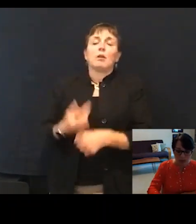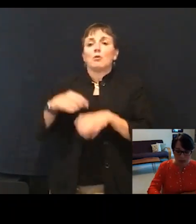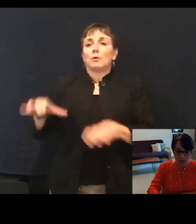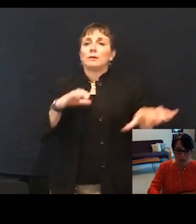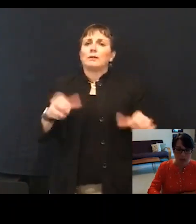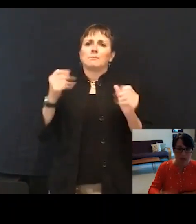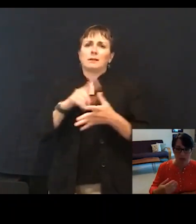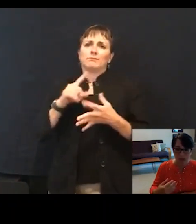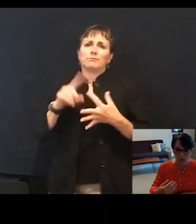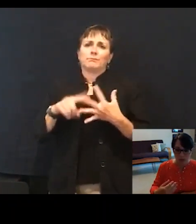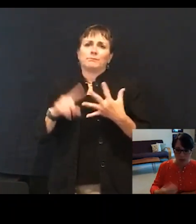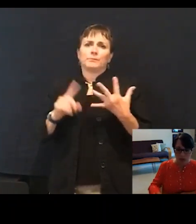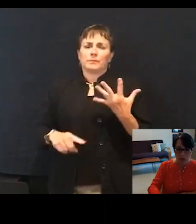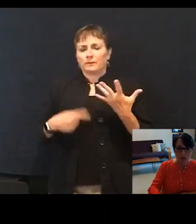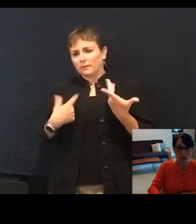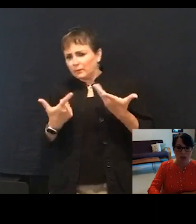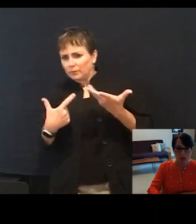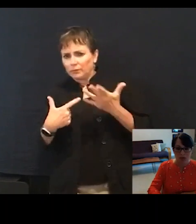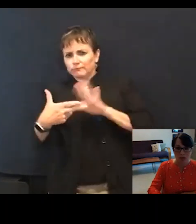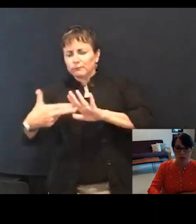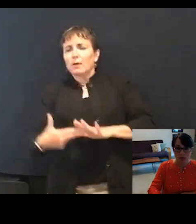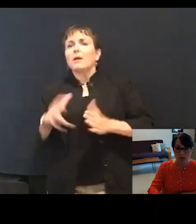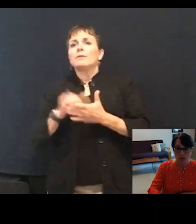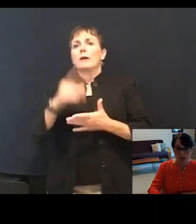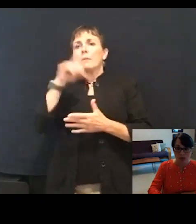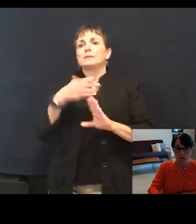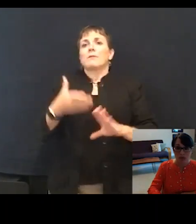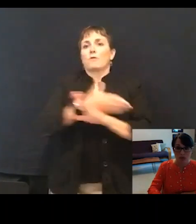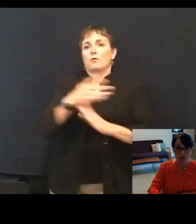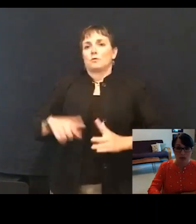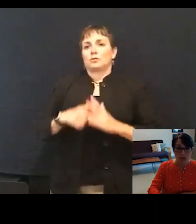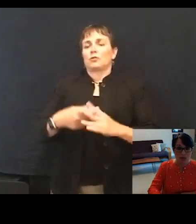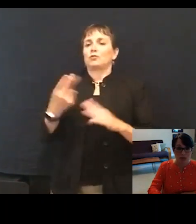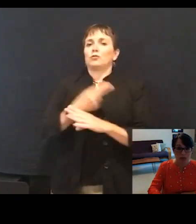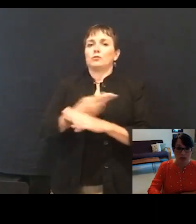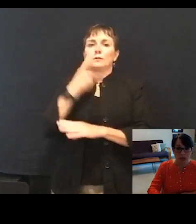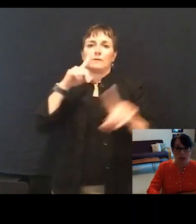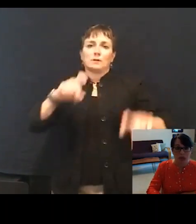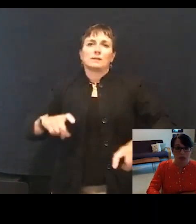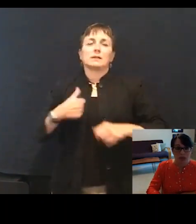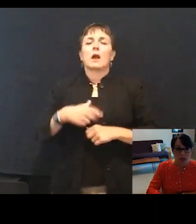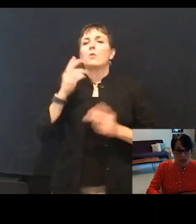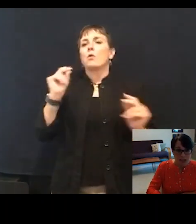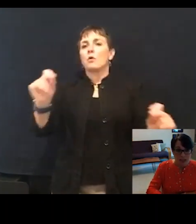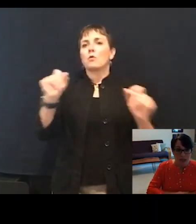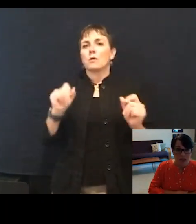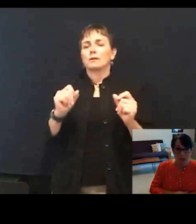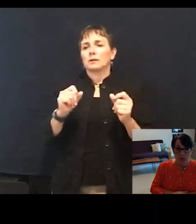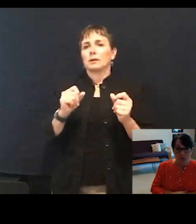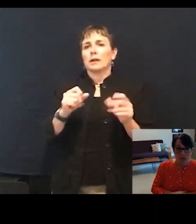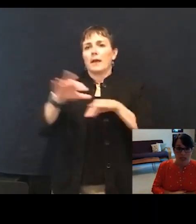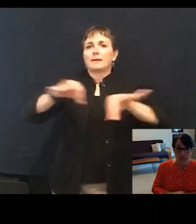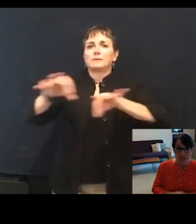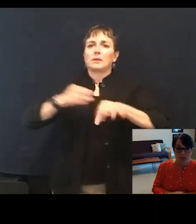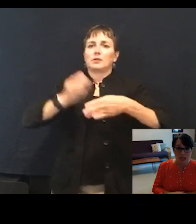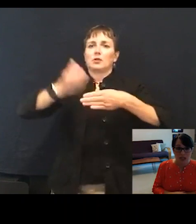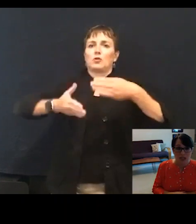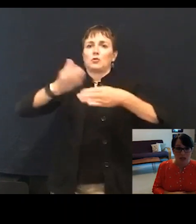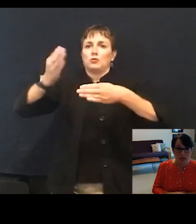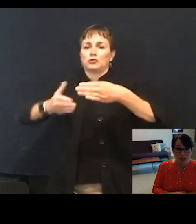And I'm just going to quickly go through those conclusions here. As I just showed you, the myosin 7A knockout mice